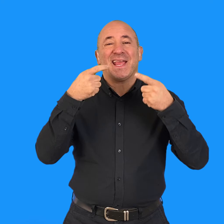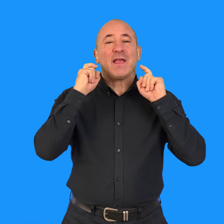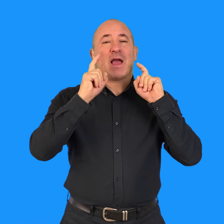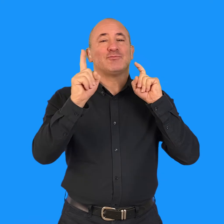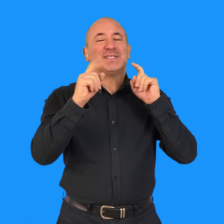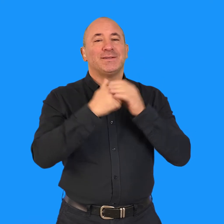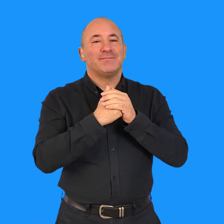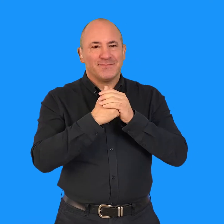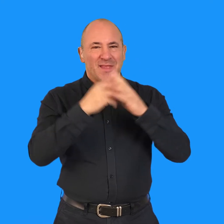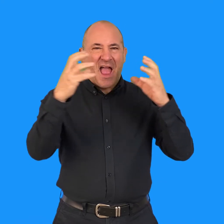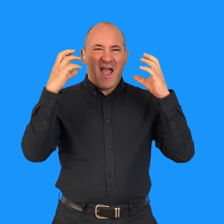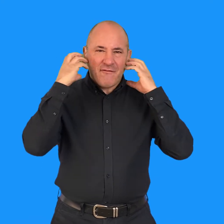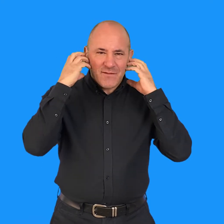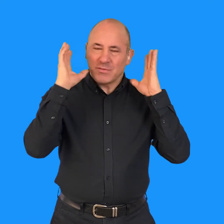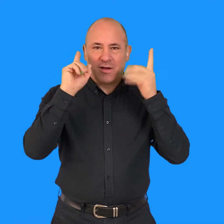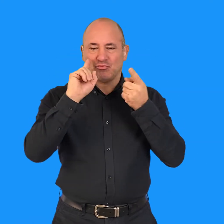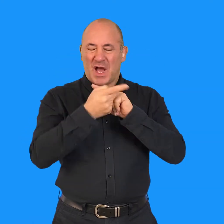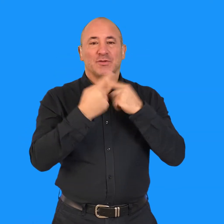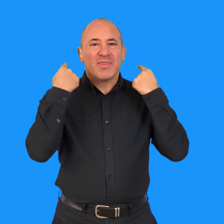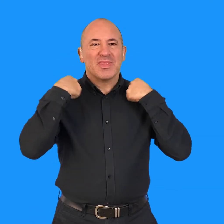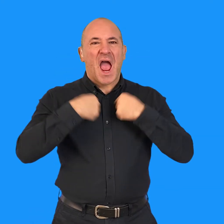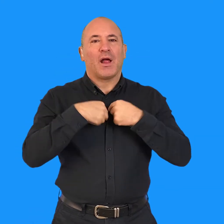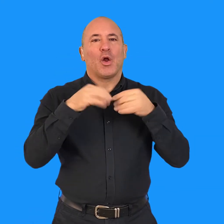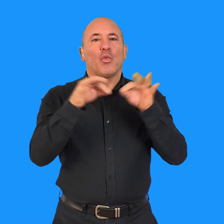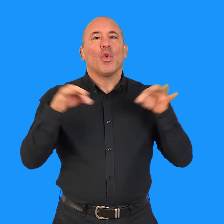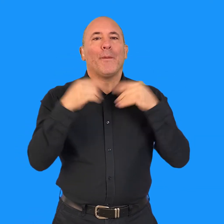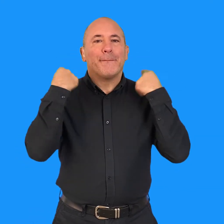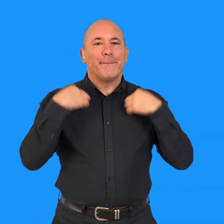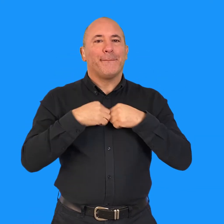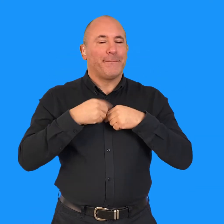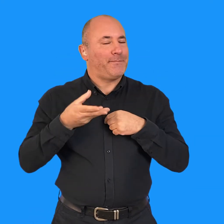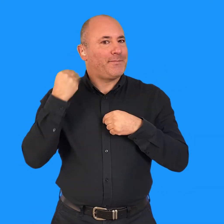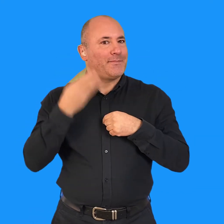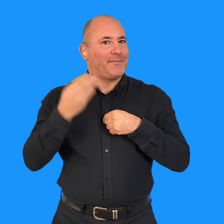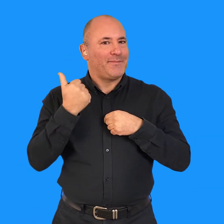We found this system that replaced headphones with a neck loop.